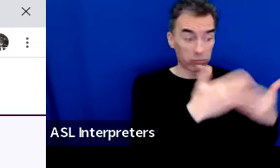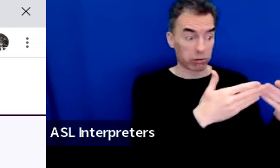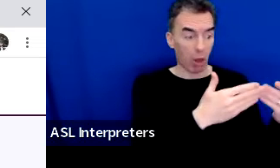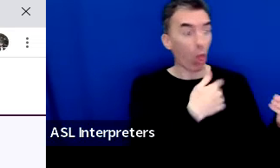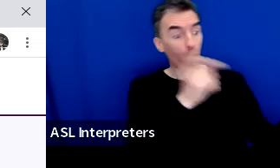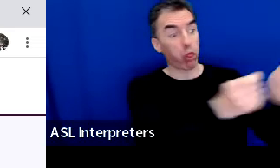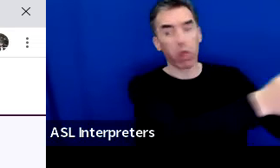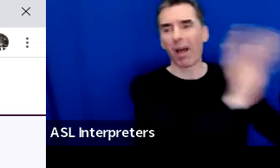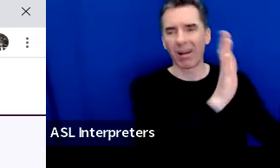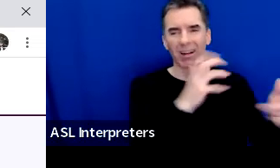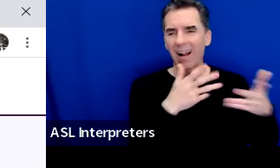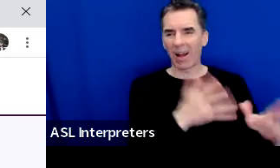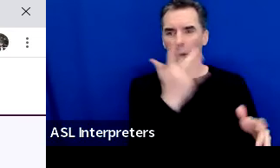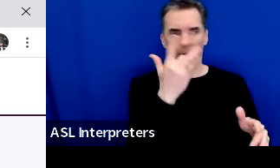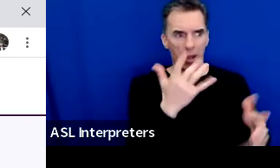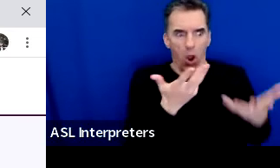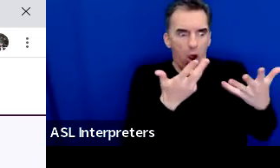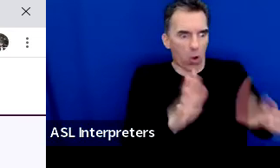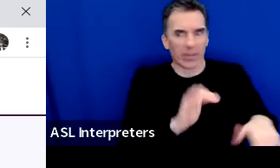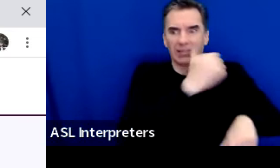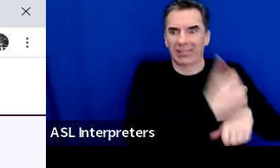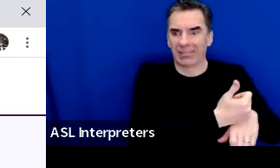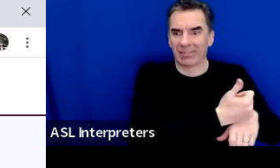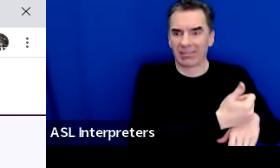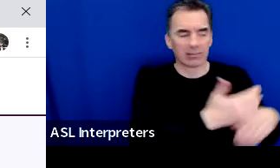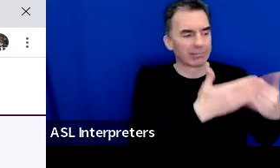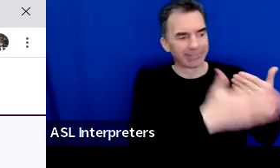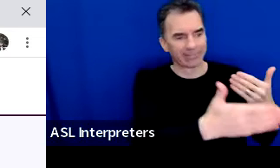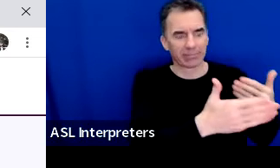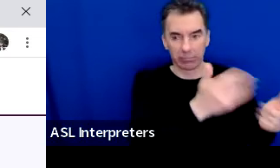While students are taking math students in the middle of it. It could be a disaster if you did that.